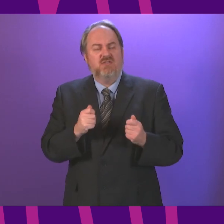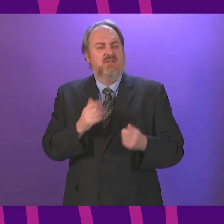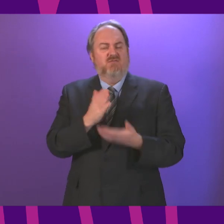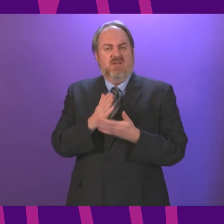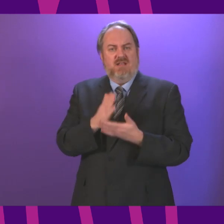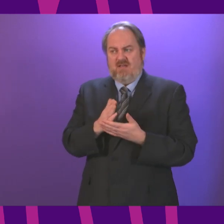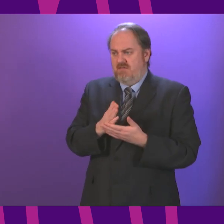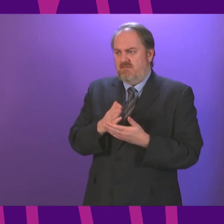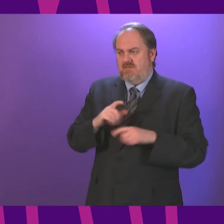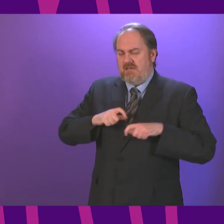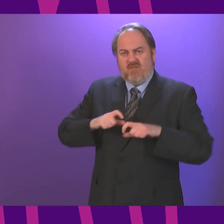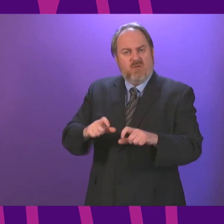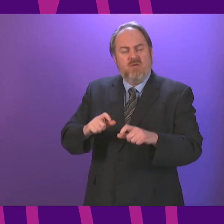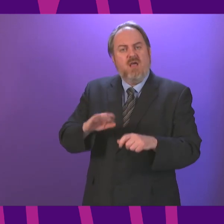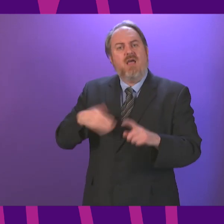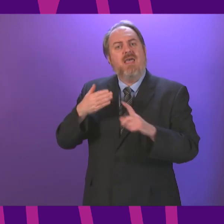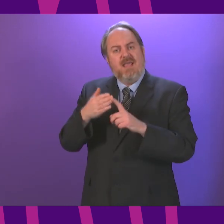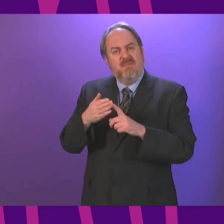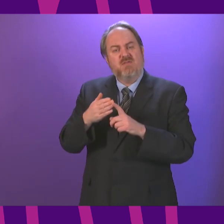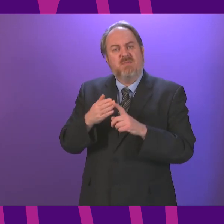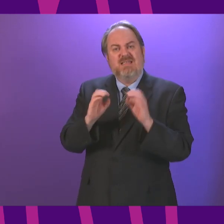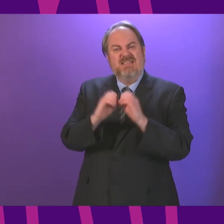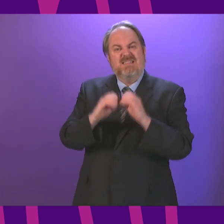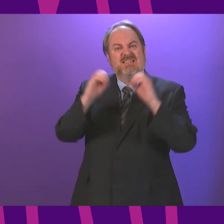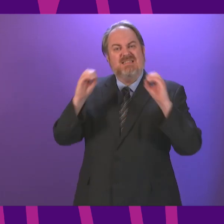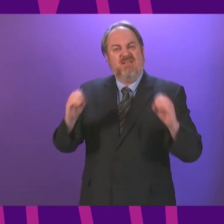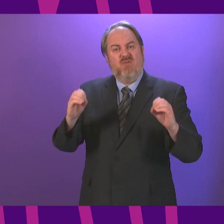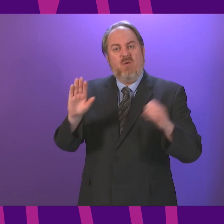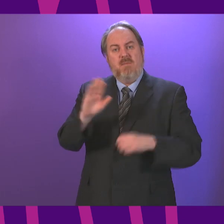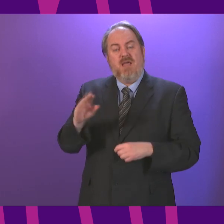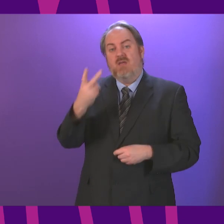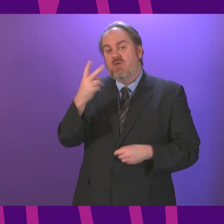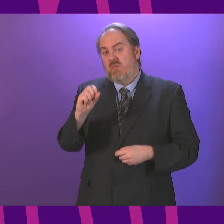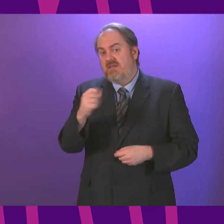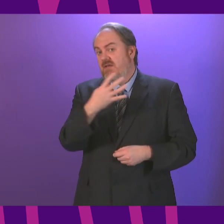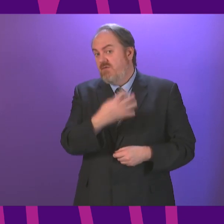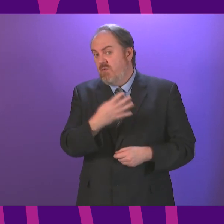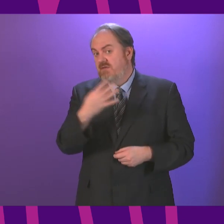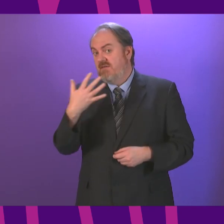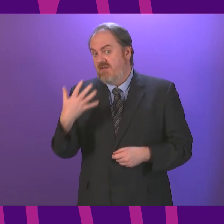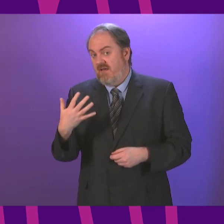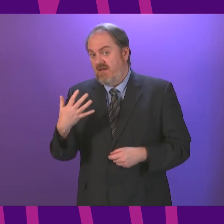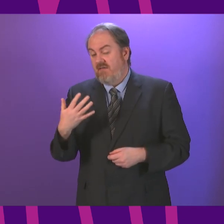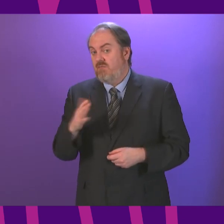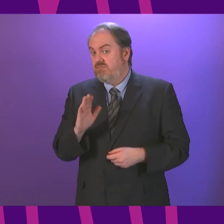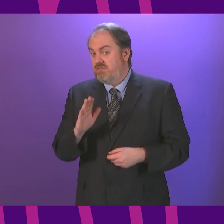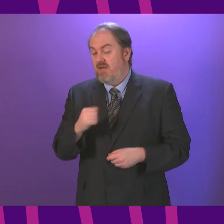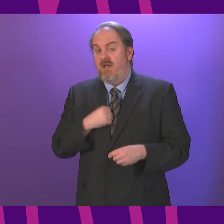not just to get to net zero by 2045 but to meet our very ambitious interim targets along